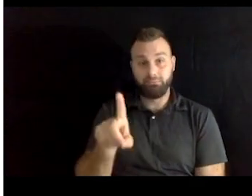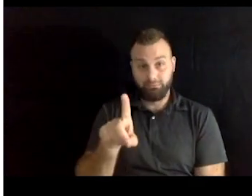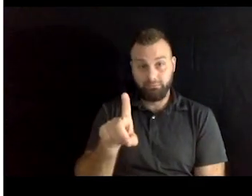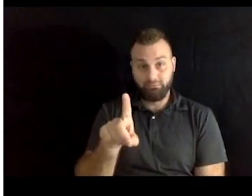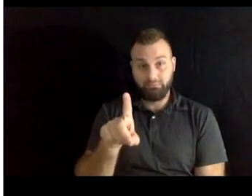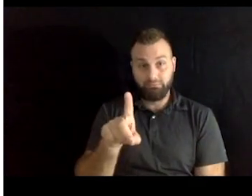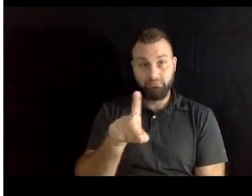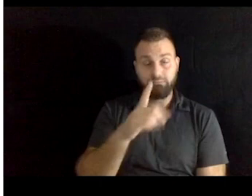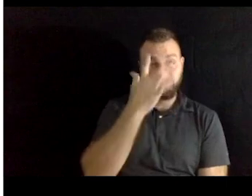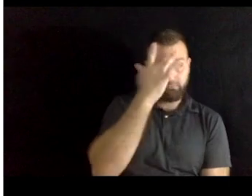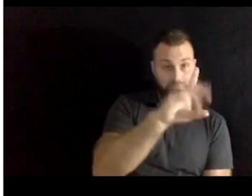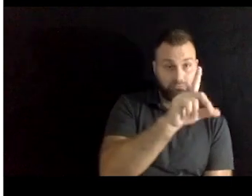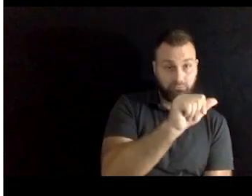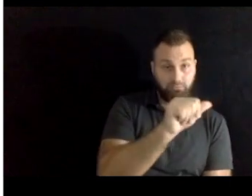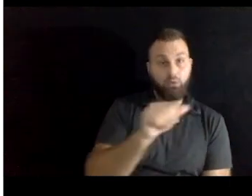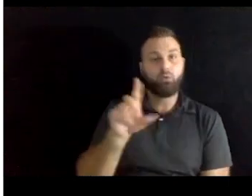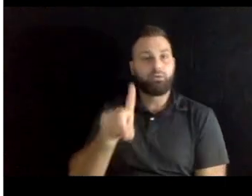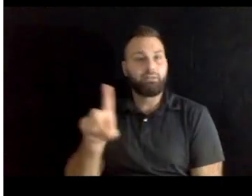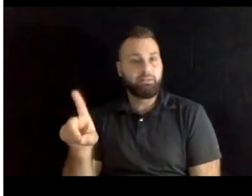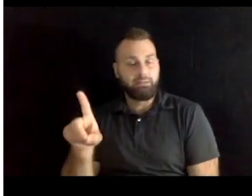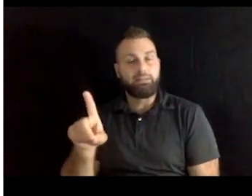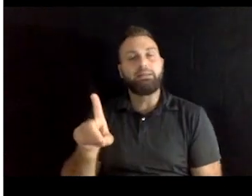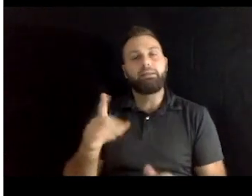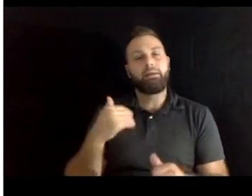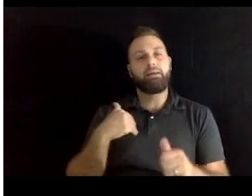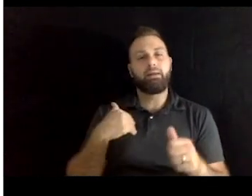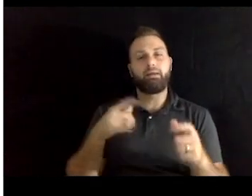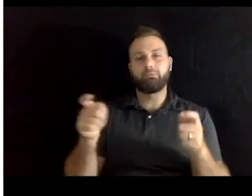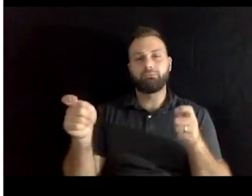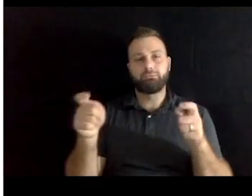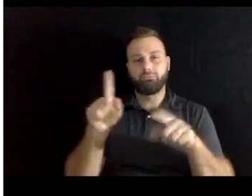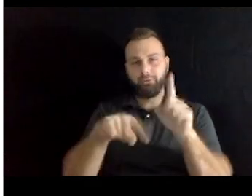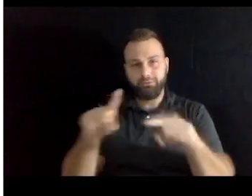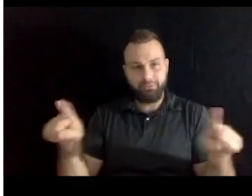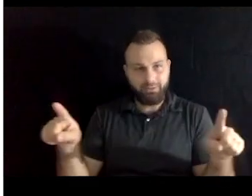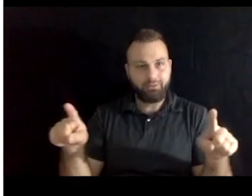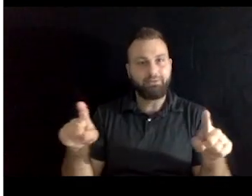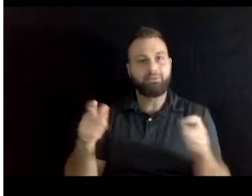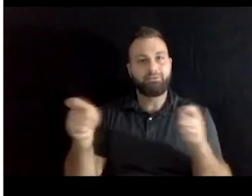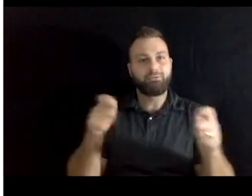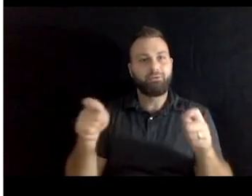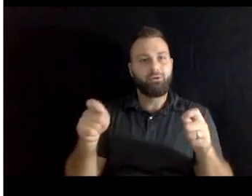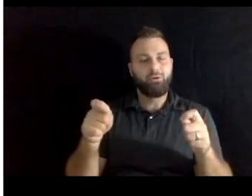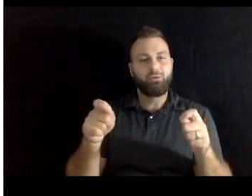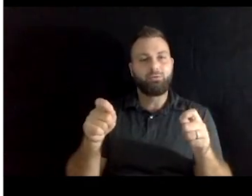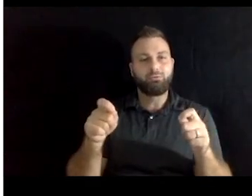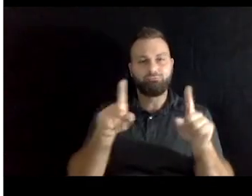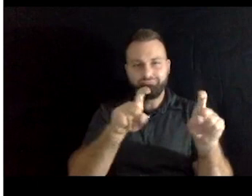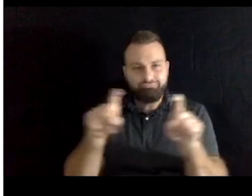OK, and both of these. They used a randomized controlled trial an RCT to measure impacts,